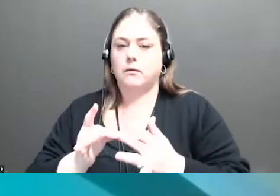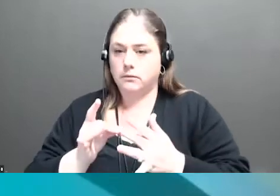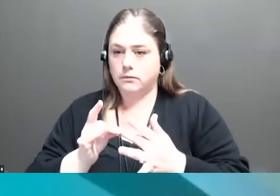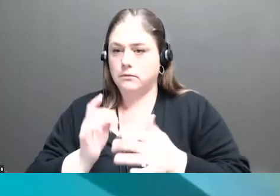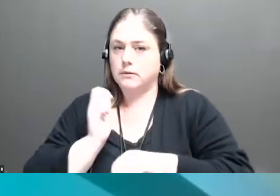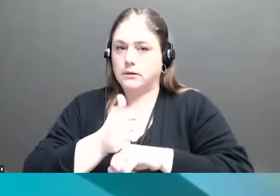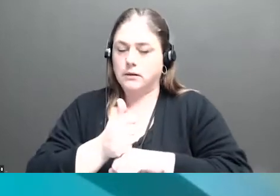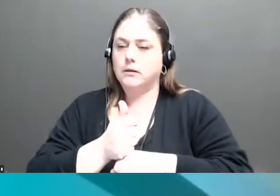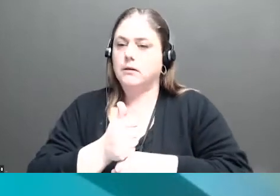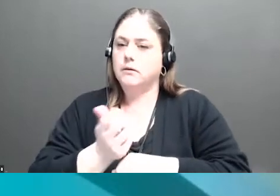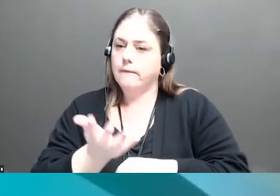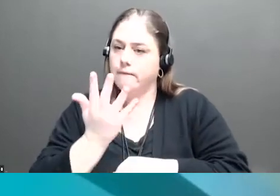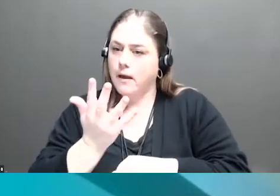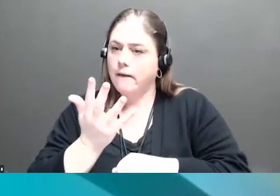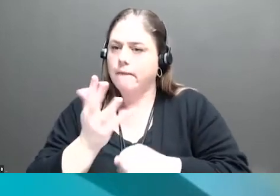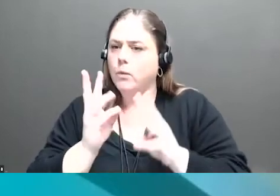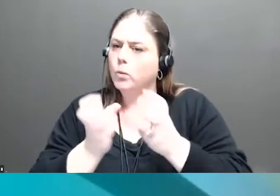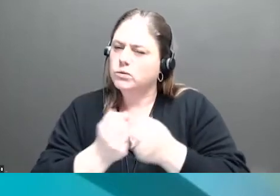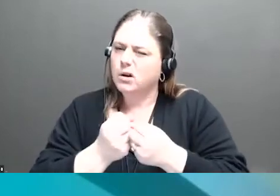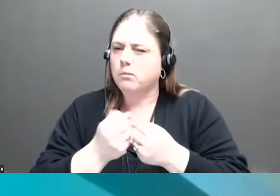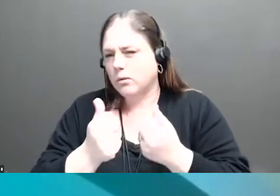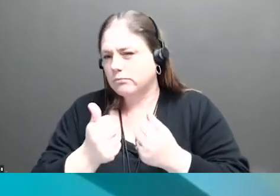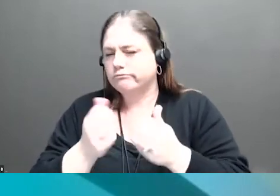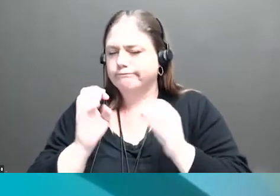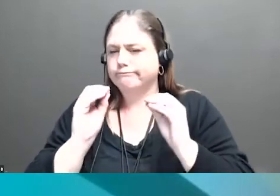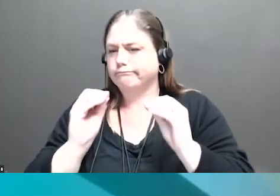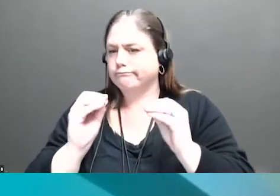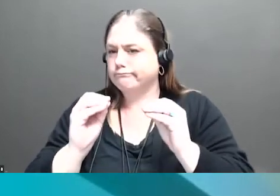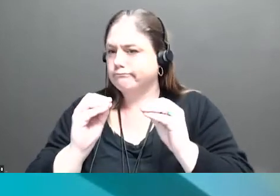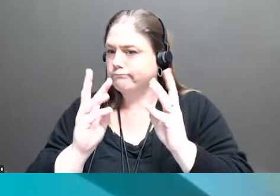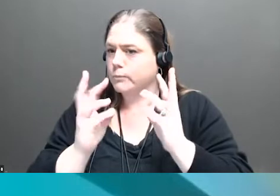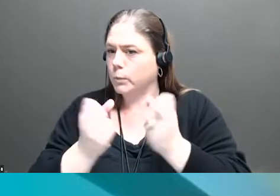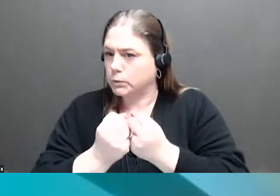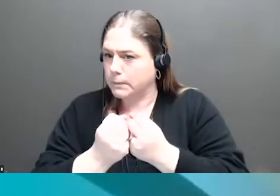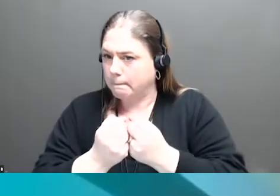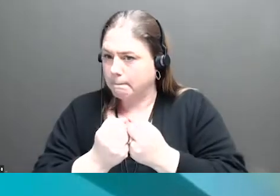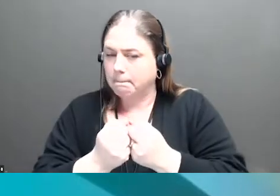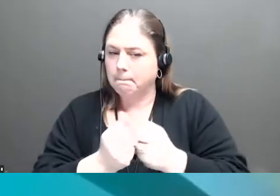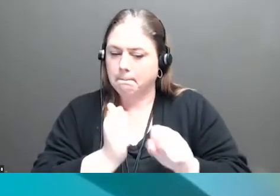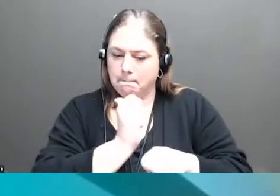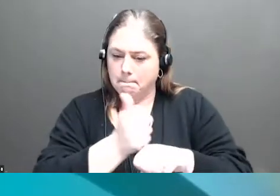that would sort of address these five areas, and we secured subject matter experts